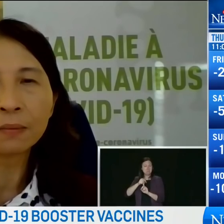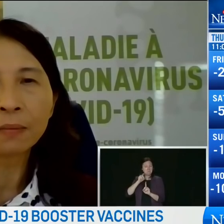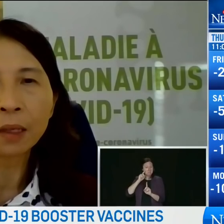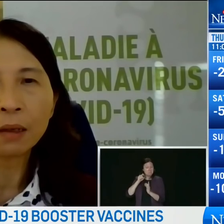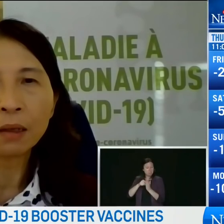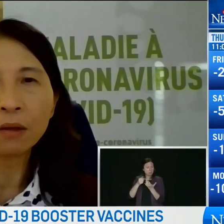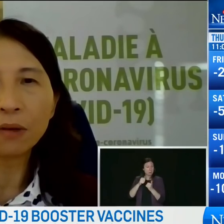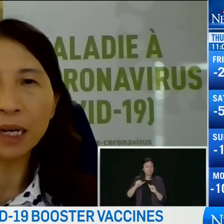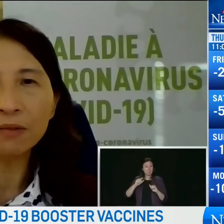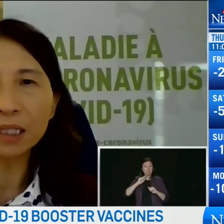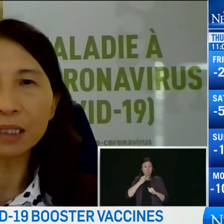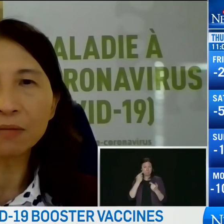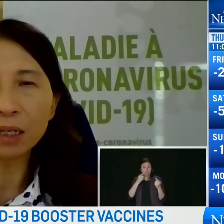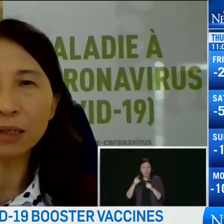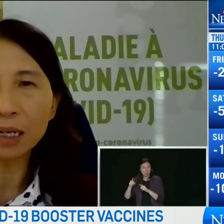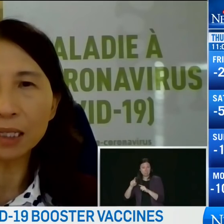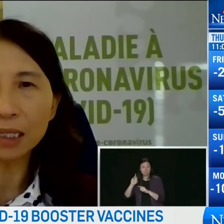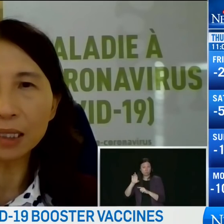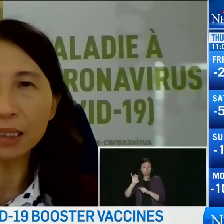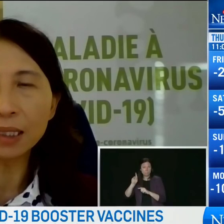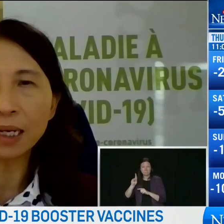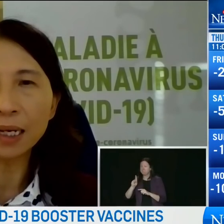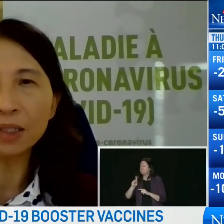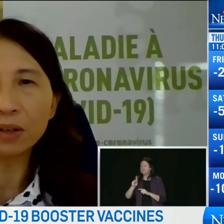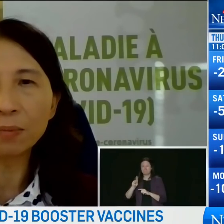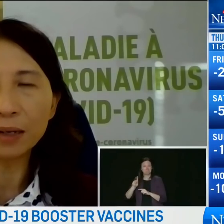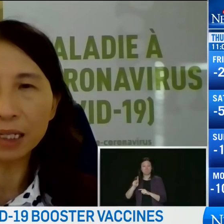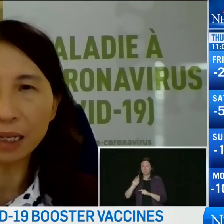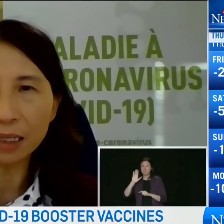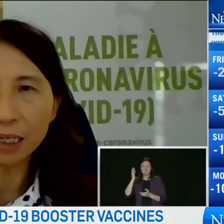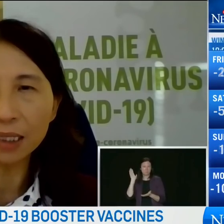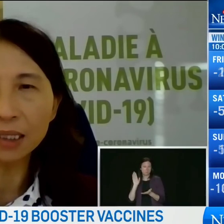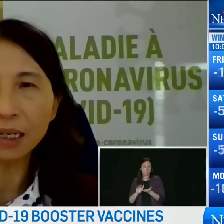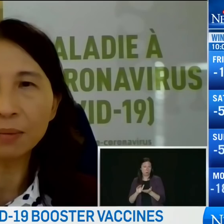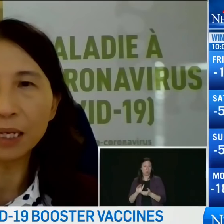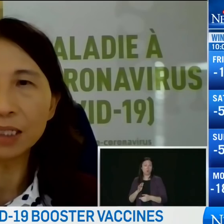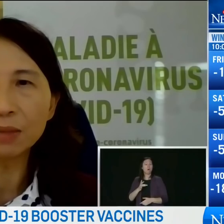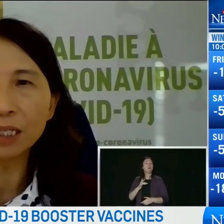NO ADDITIONAL SAFETY CONCERNS WERE NOTED FOLLOWING mRNA